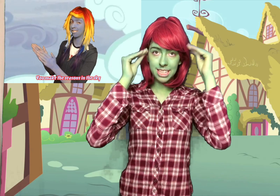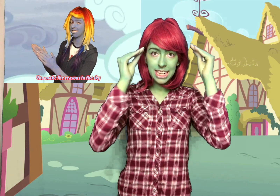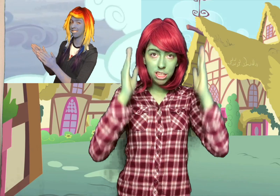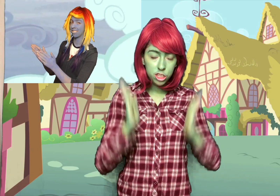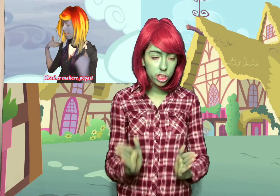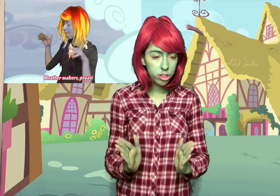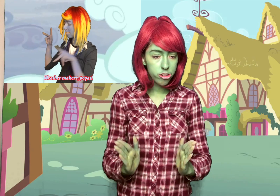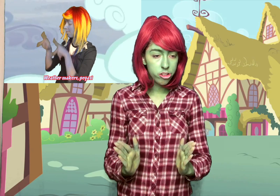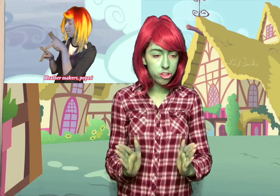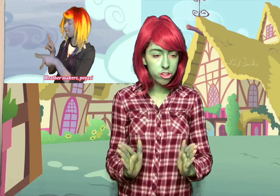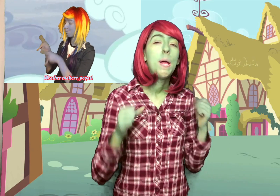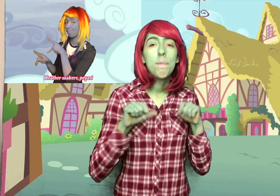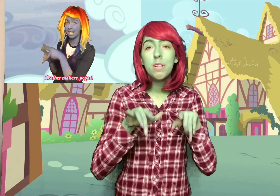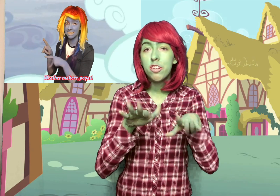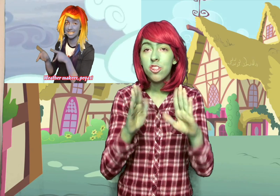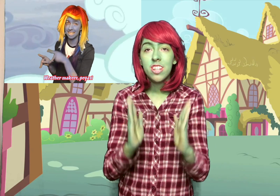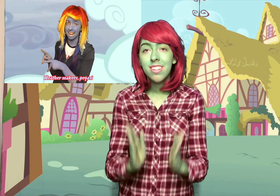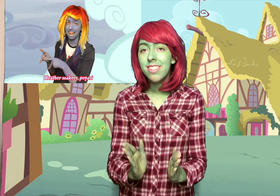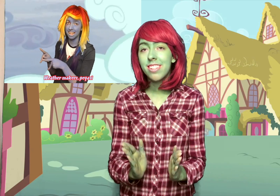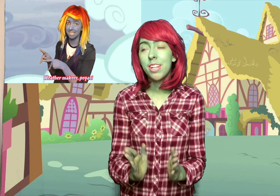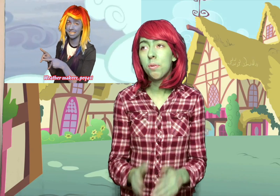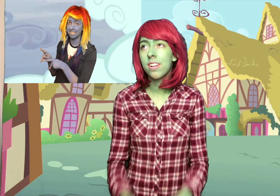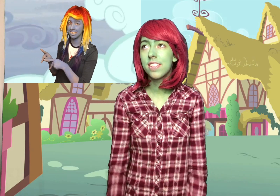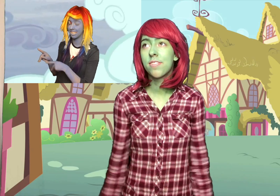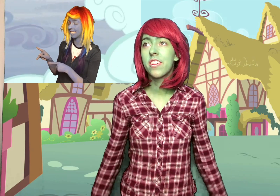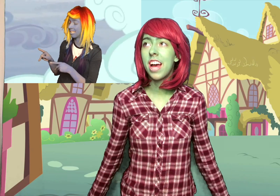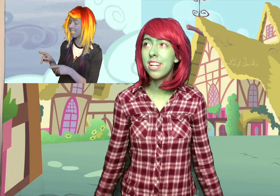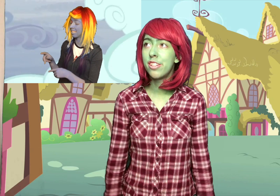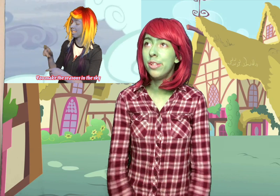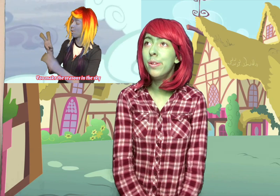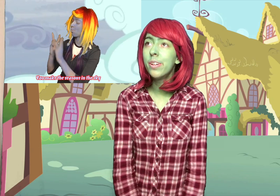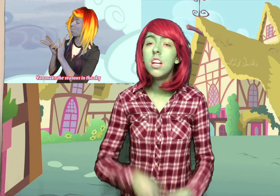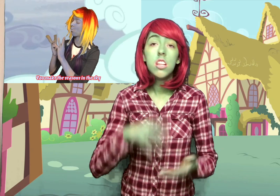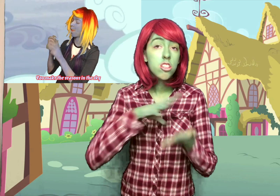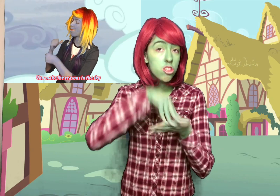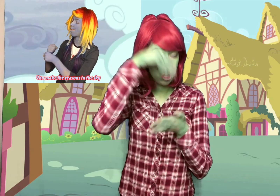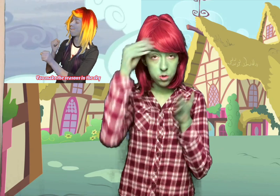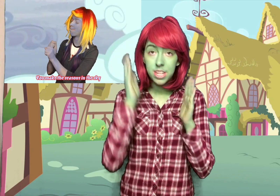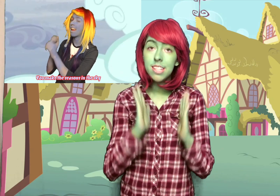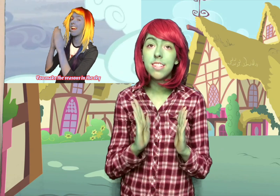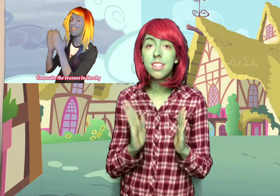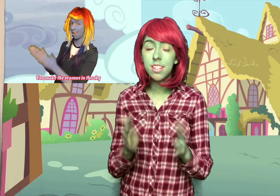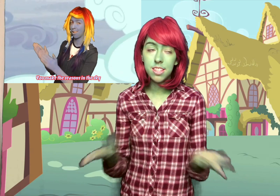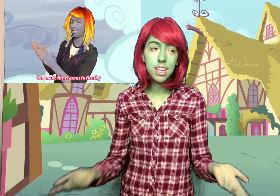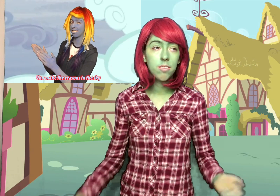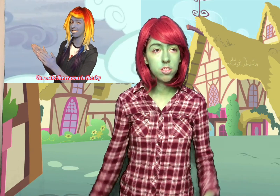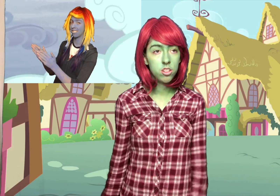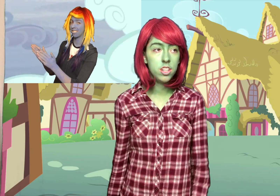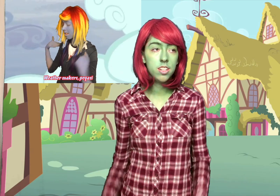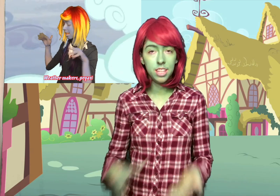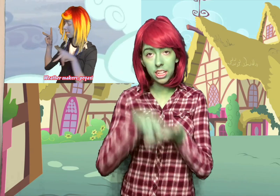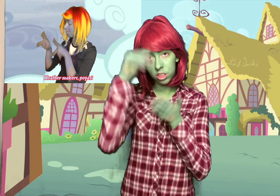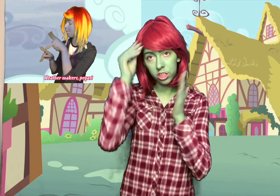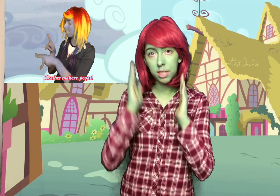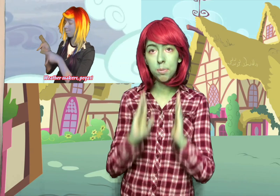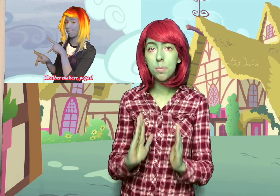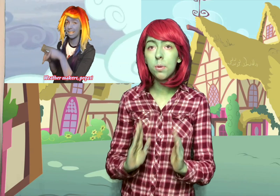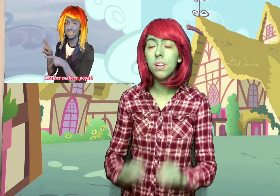TEACHERS MAGICIANS it works for that too STUDENTS that's the sign for student like LEARNING PEOPLE